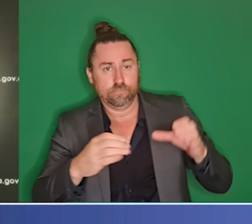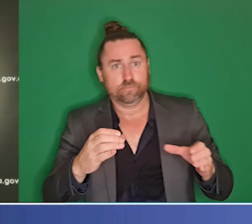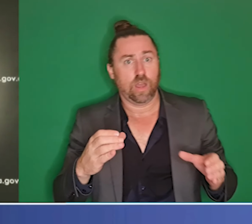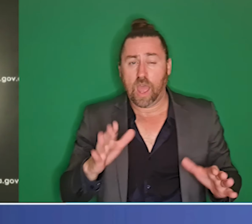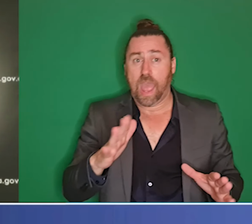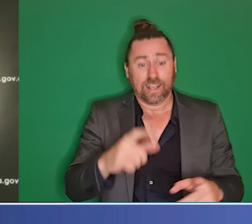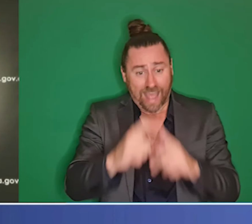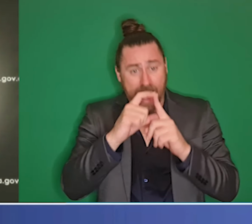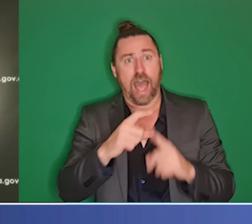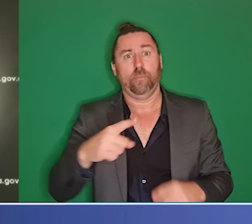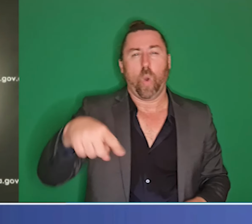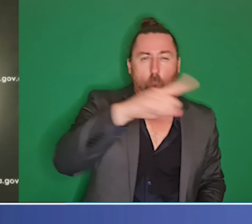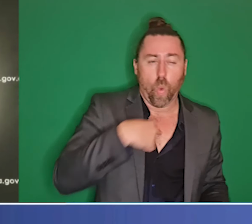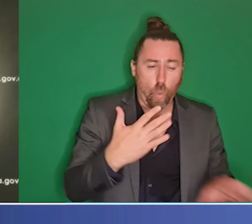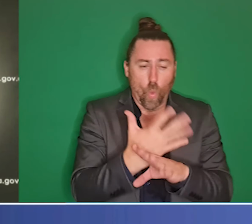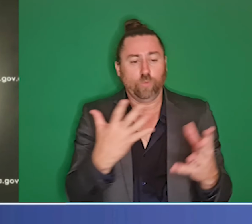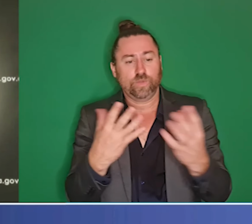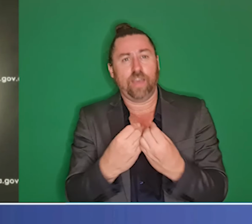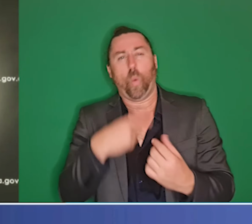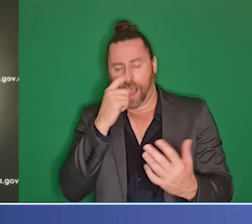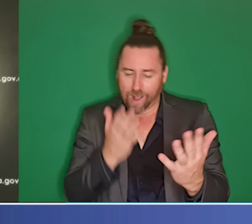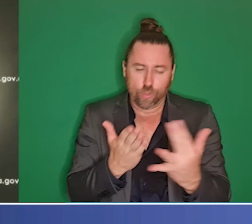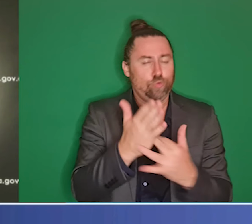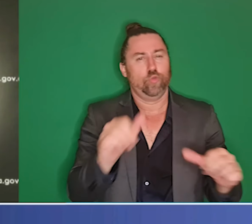And I want to thank Australians for their work, their support.